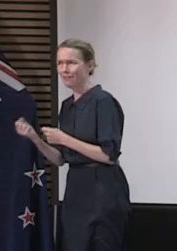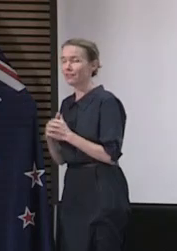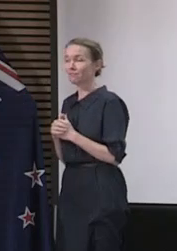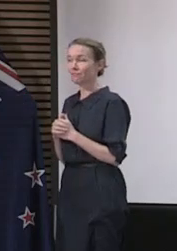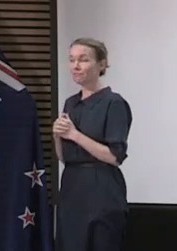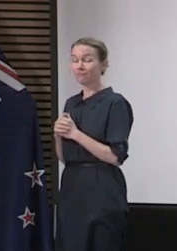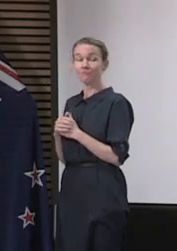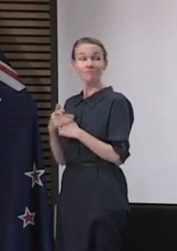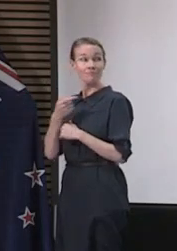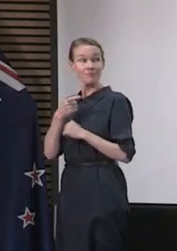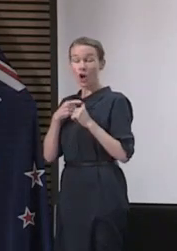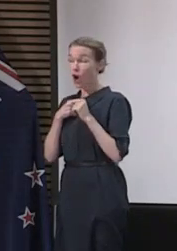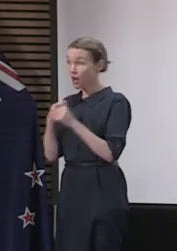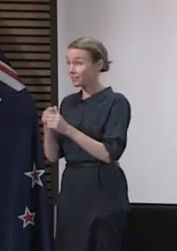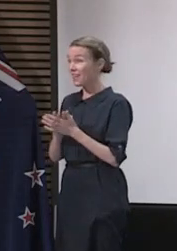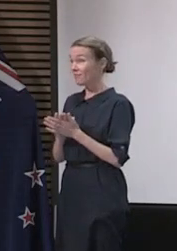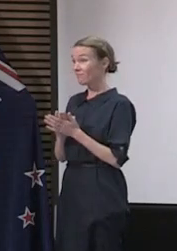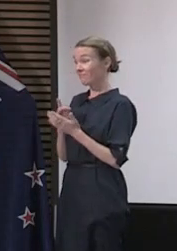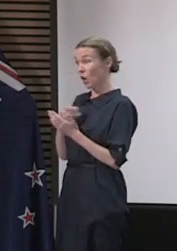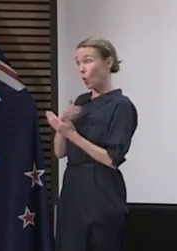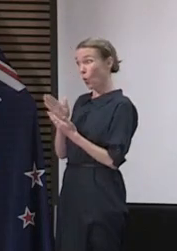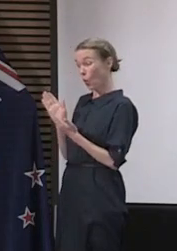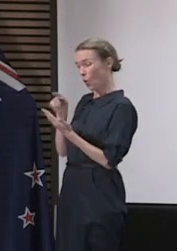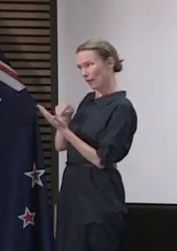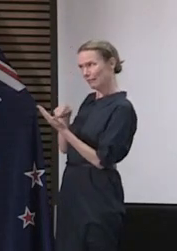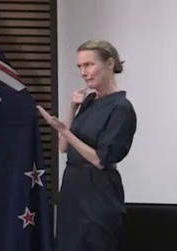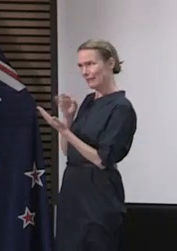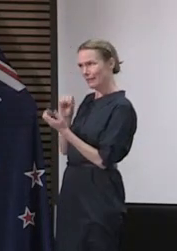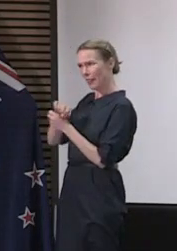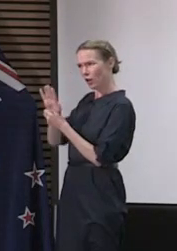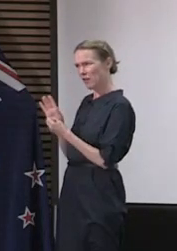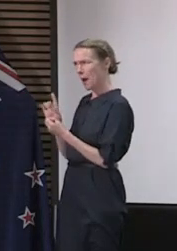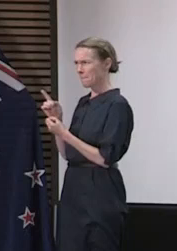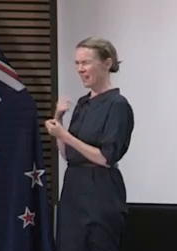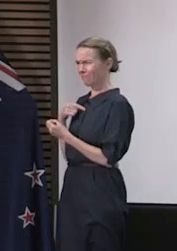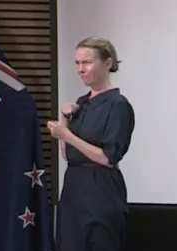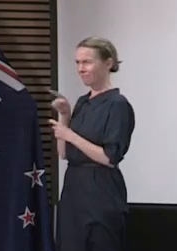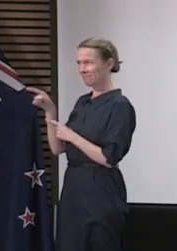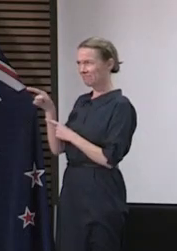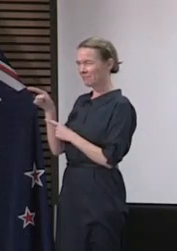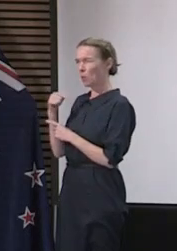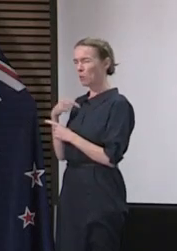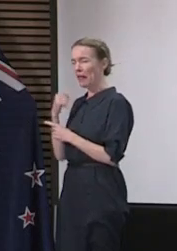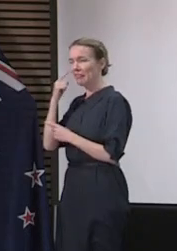negative test. But the sense is that given the clinical